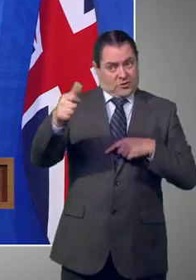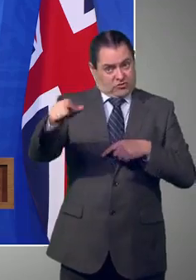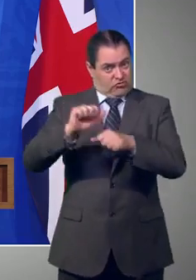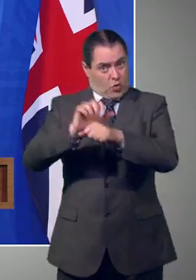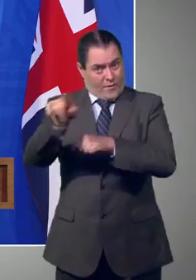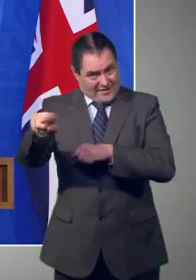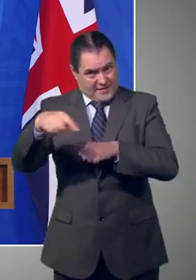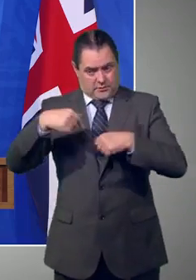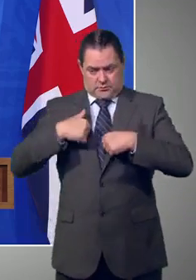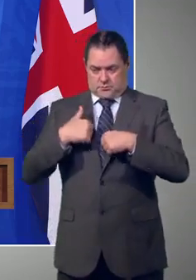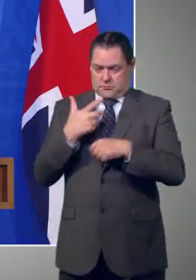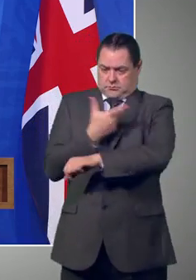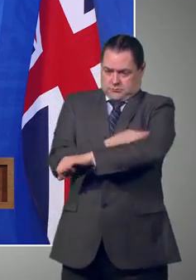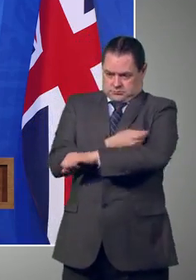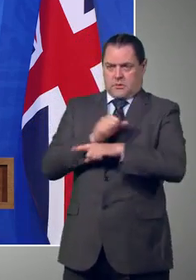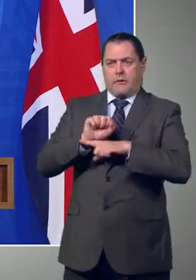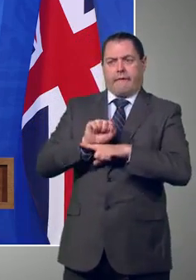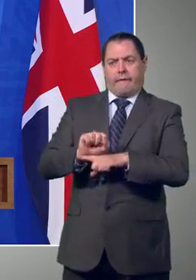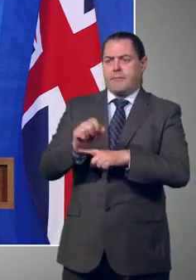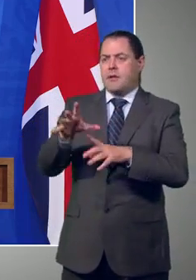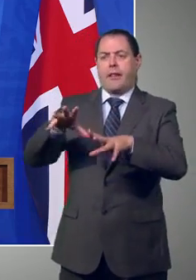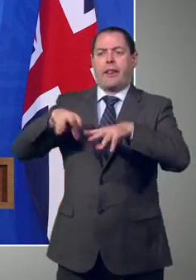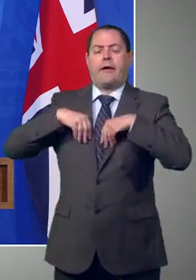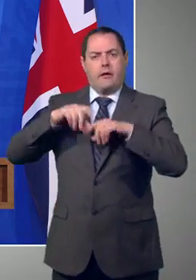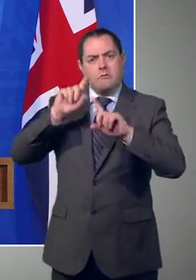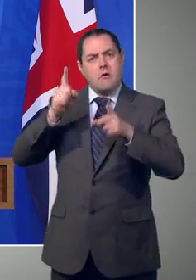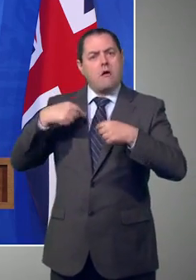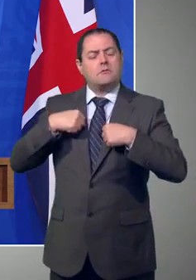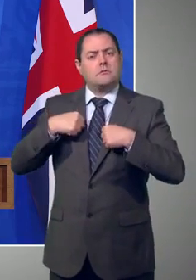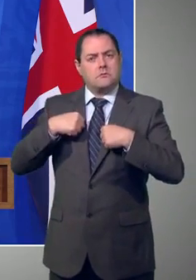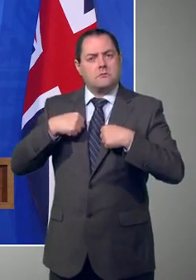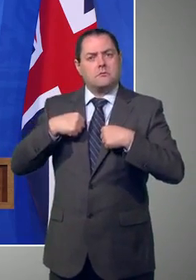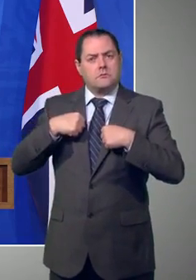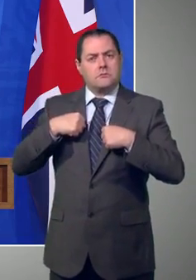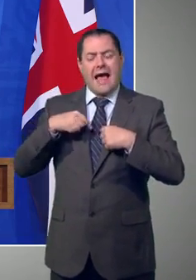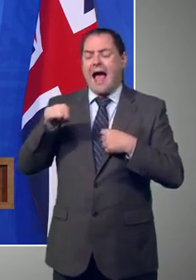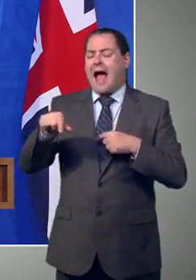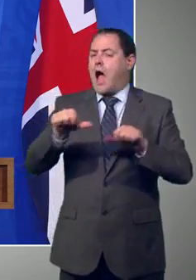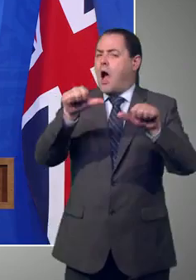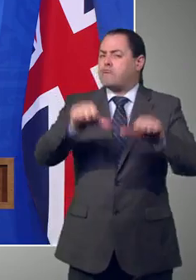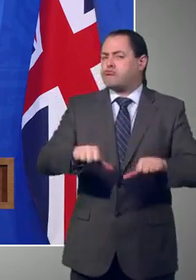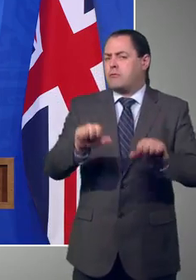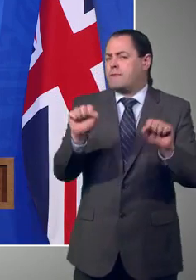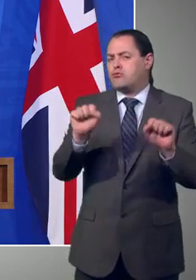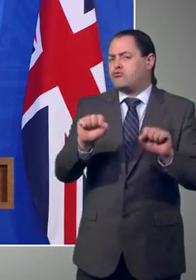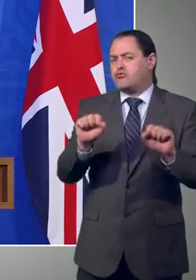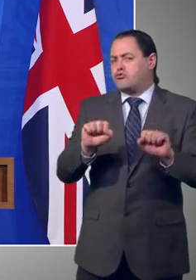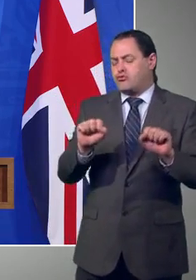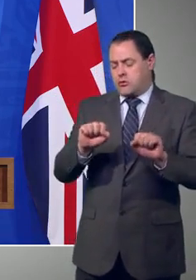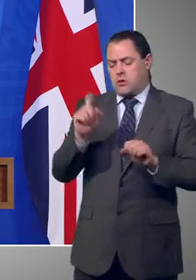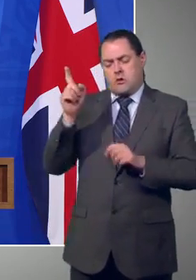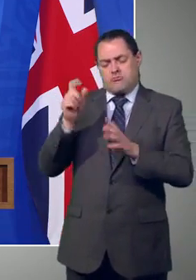can use antiviral to help suppress an outbreak These antiviral are not yet approved